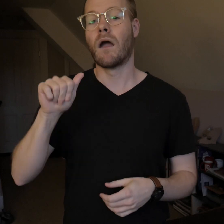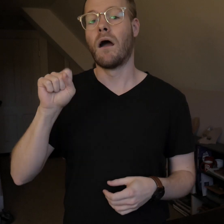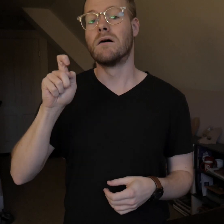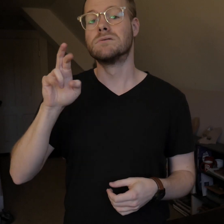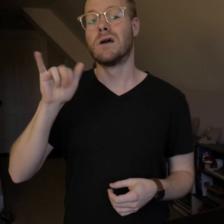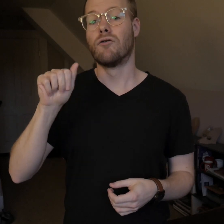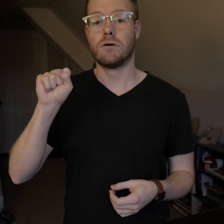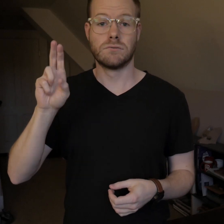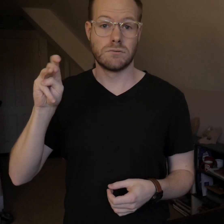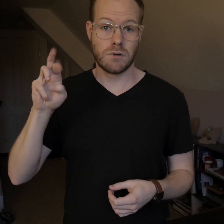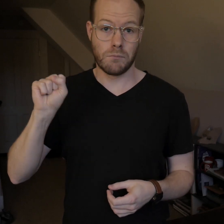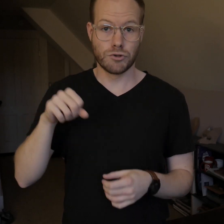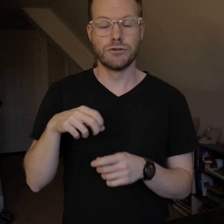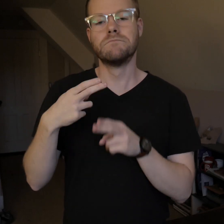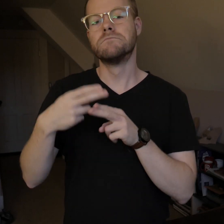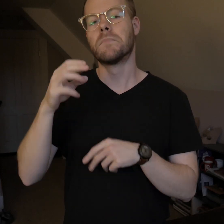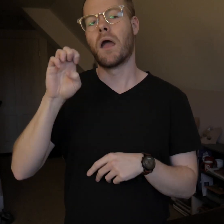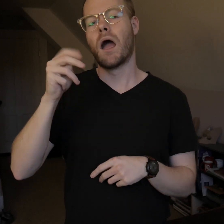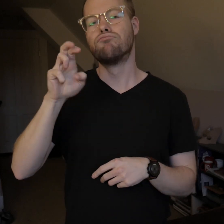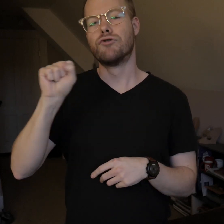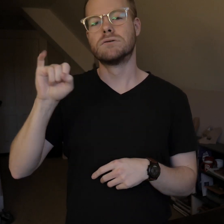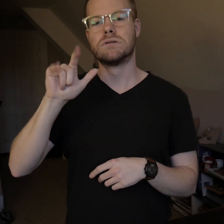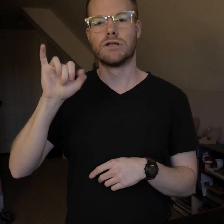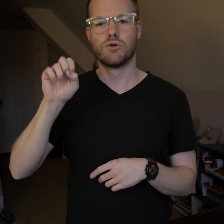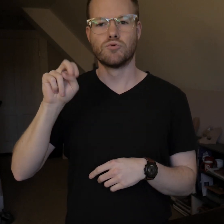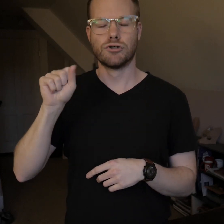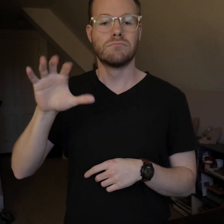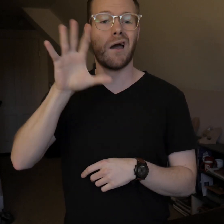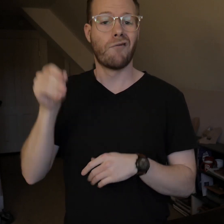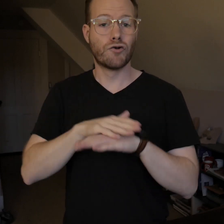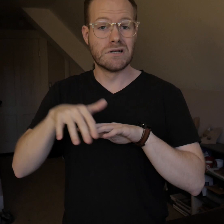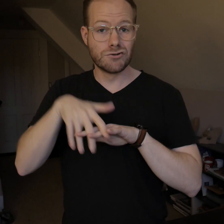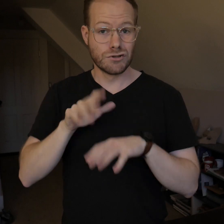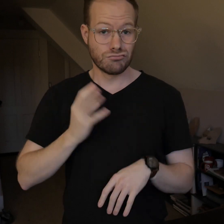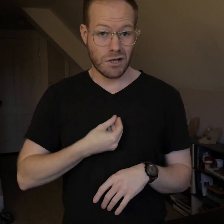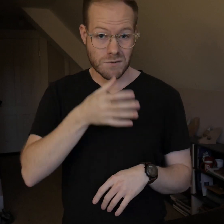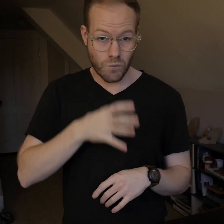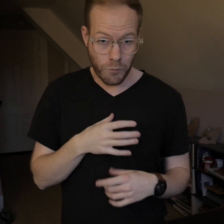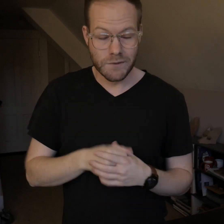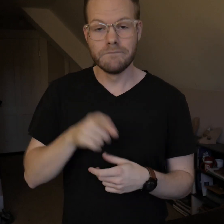Asteria Summers, empressillusions, is an Afro-Indigenous trans woman.